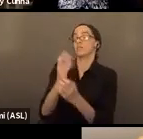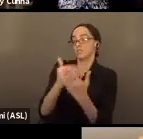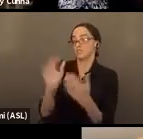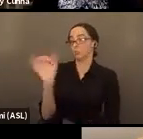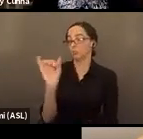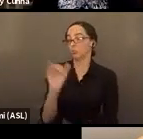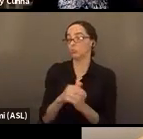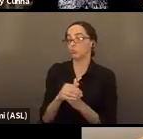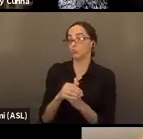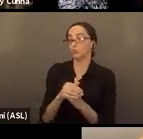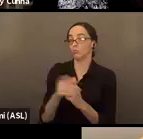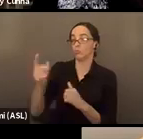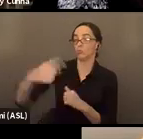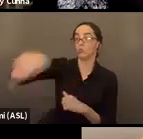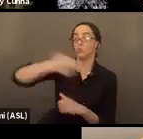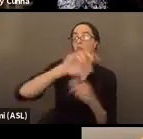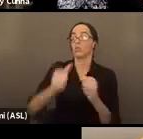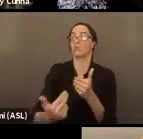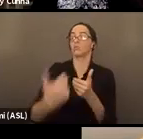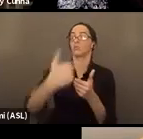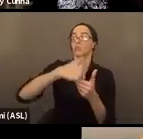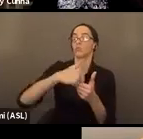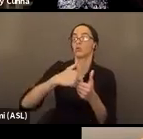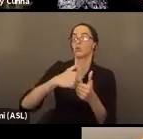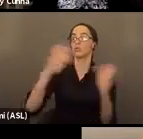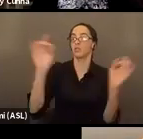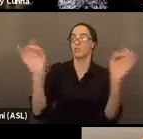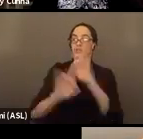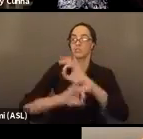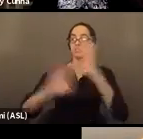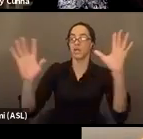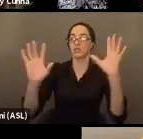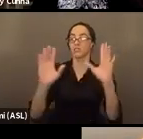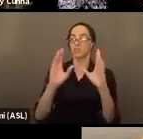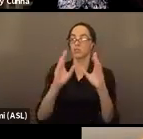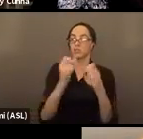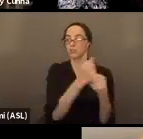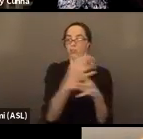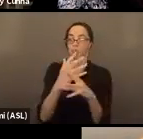uh zoom that's a little carrot we're trying to provide those to as many people as possible